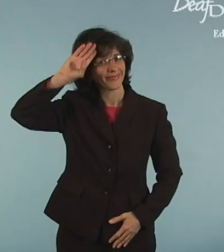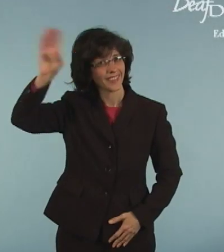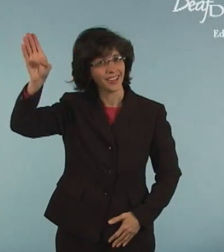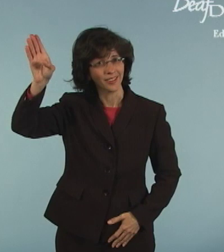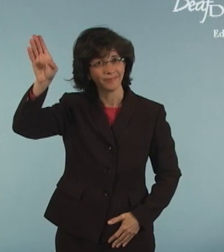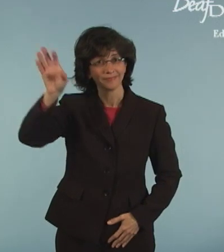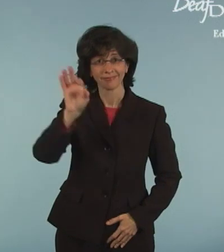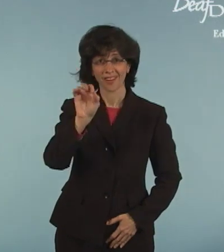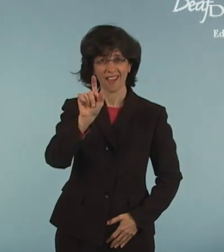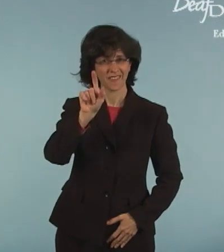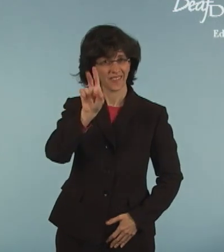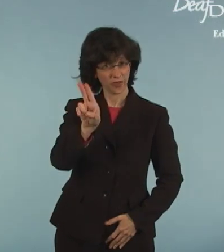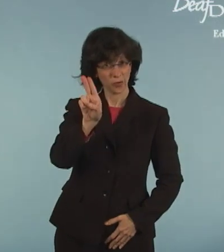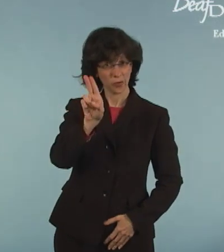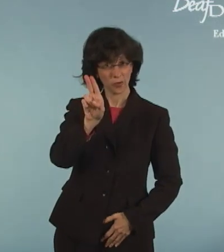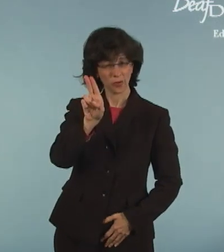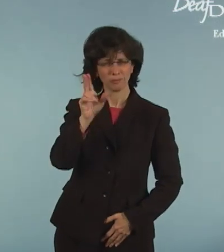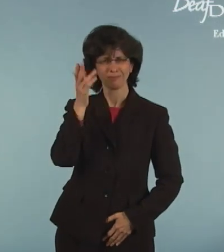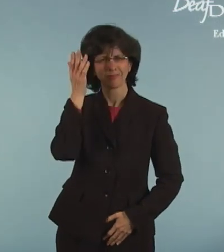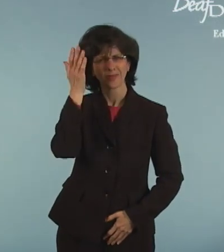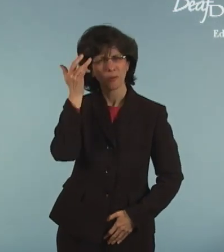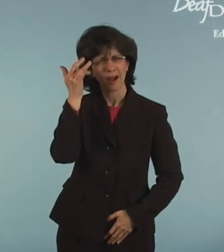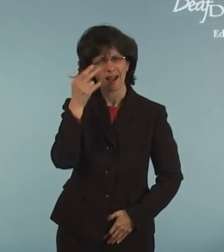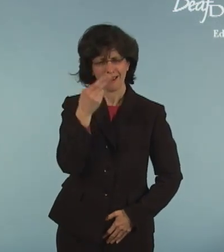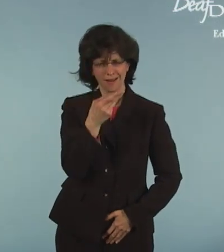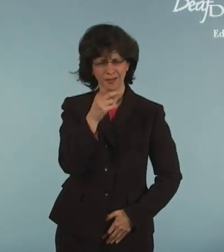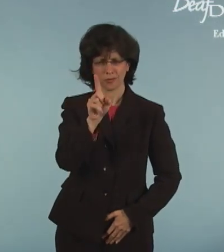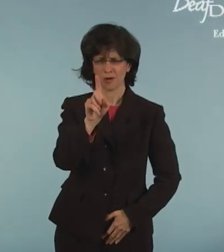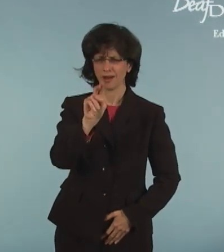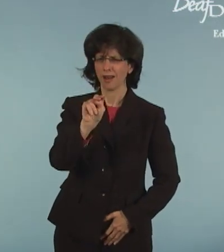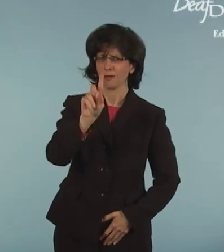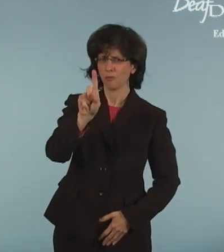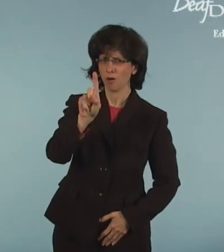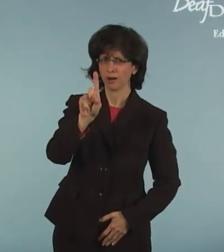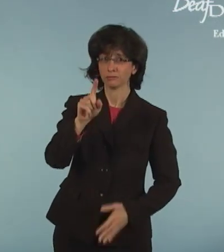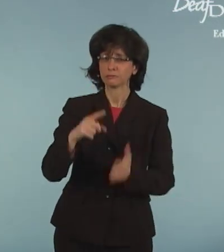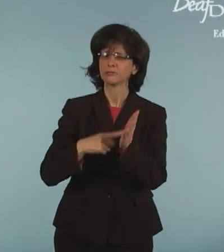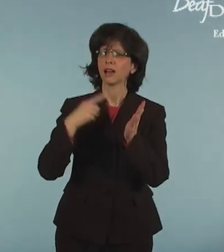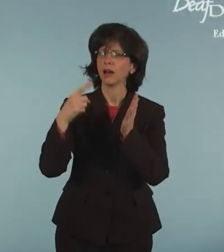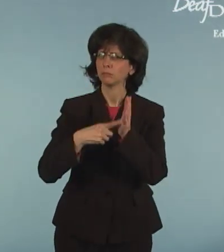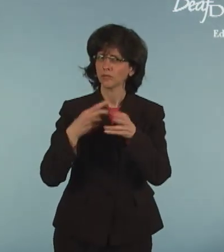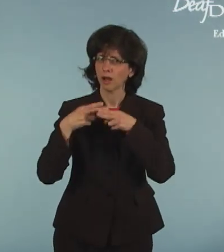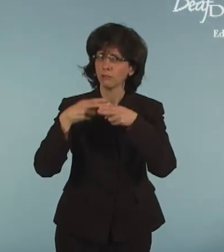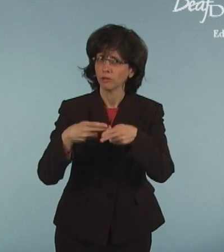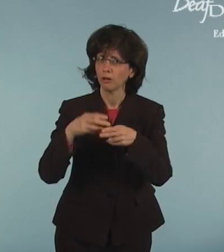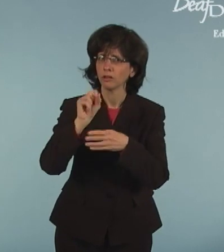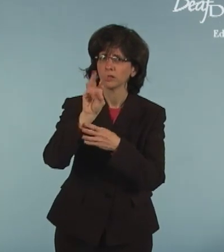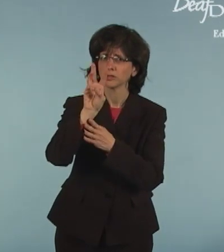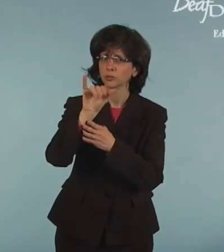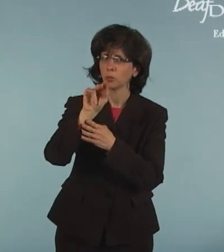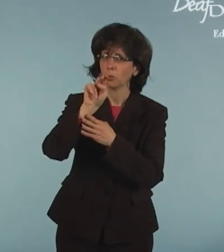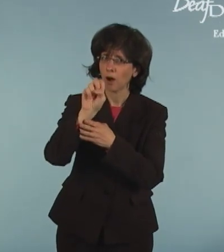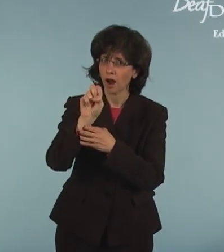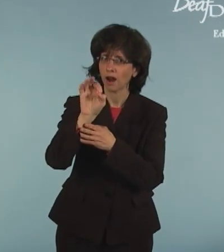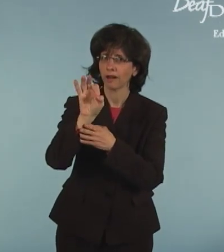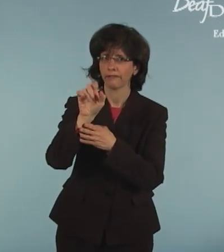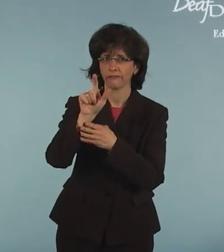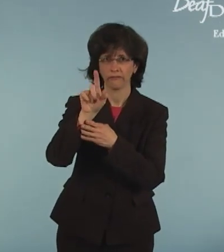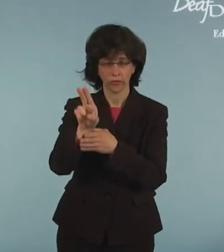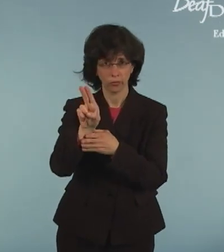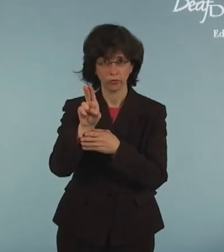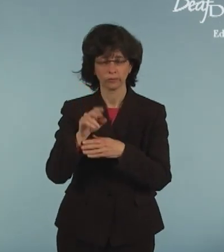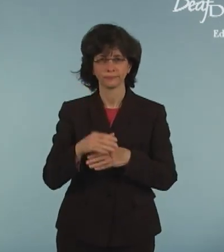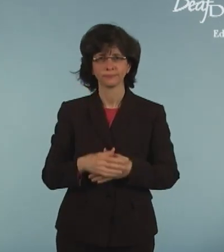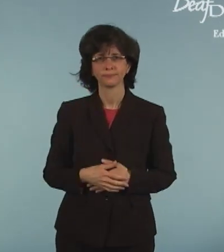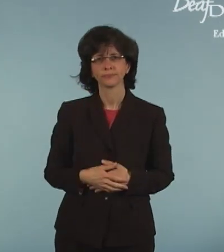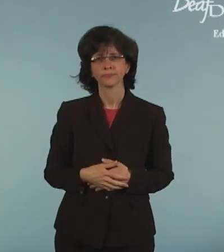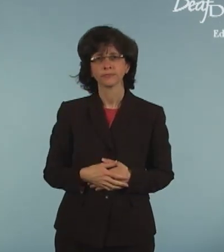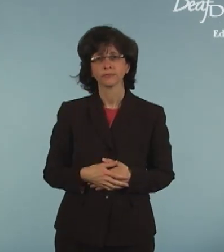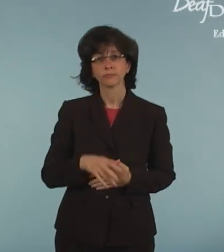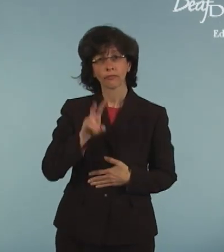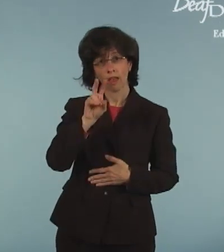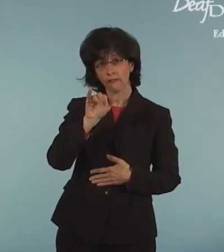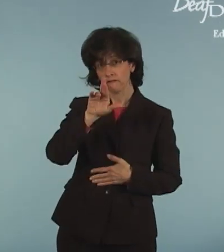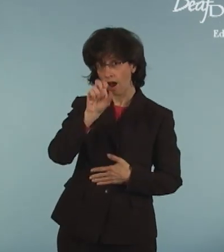Hello! This is titled "Why is the new H1N1 virus sometimes called the Swine Flu"